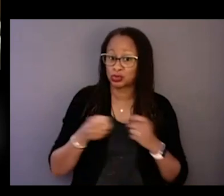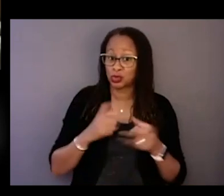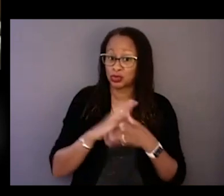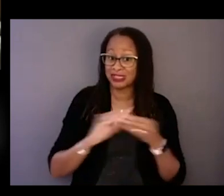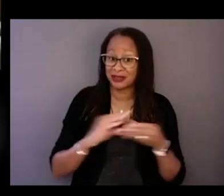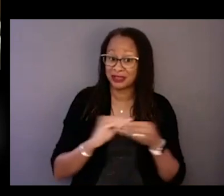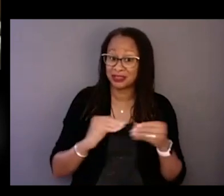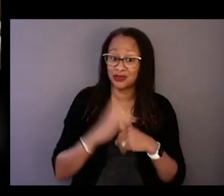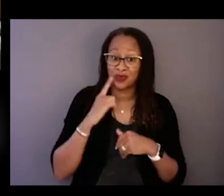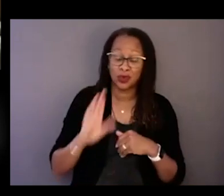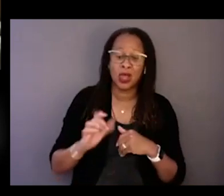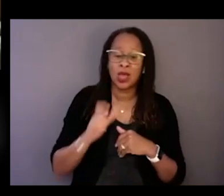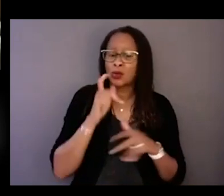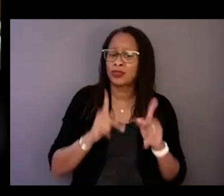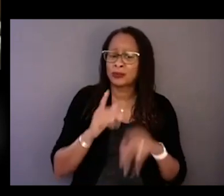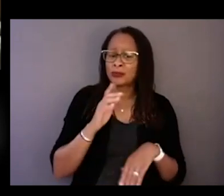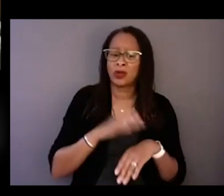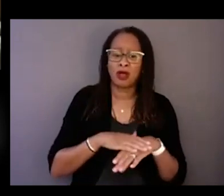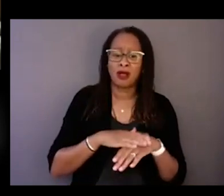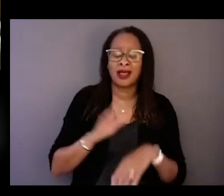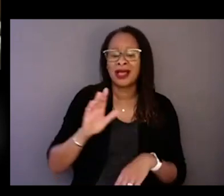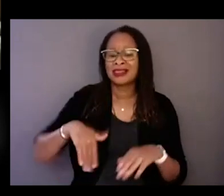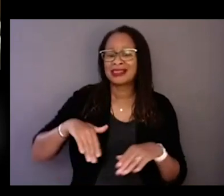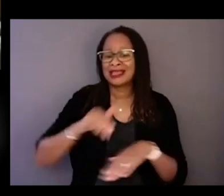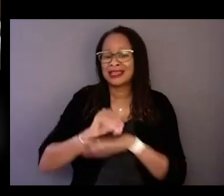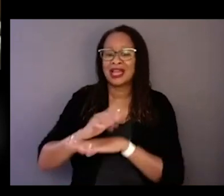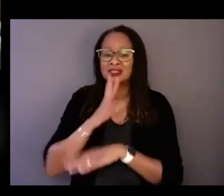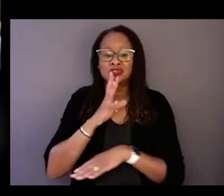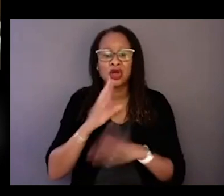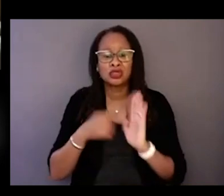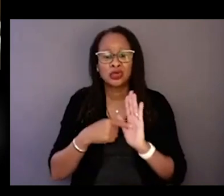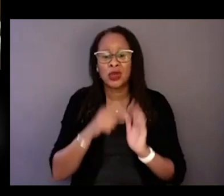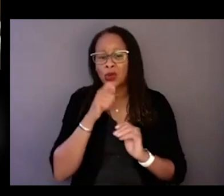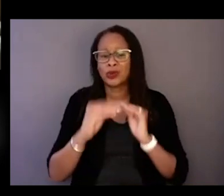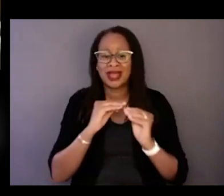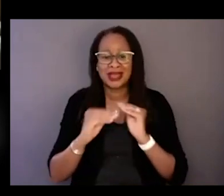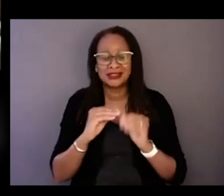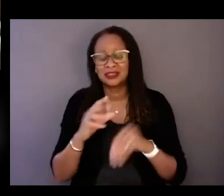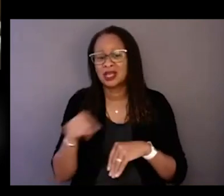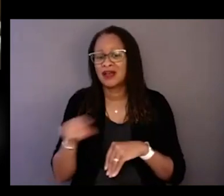who were the folks who were on late night talk shows, who were the folks who were the editors in chief of these tabloid magazines.